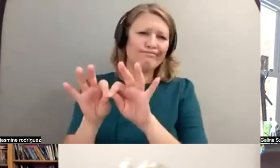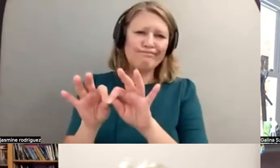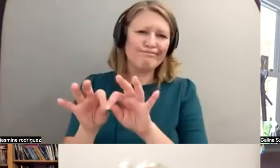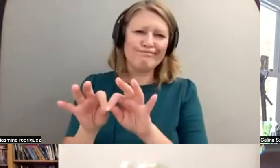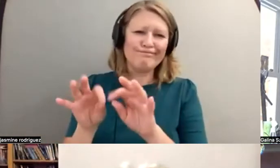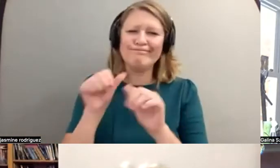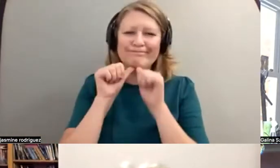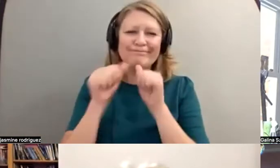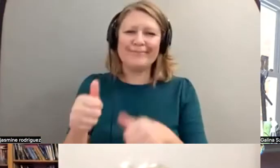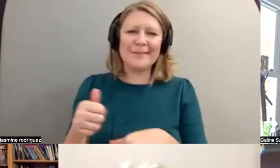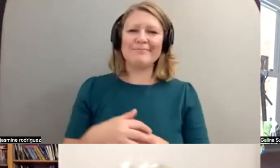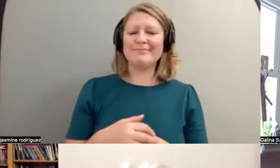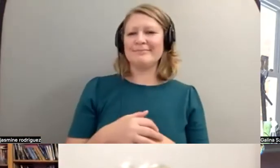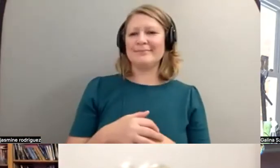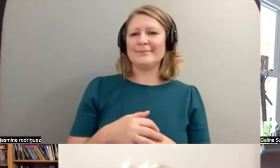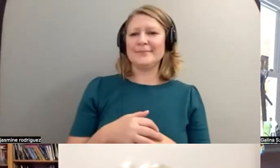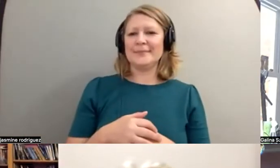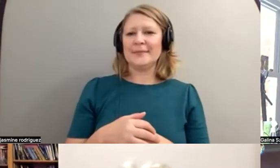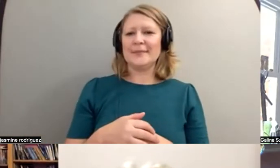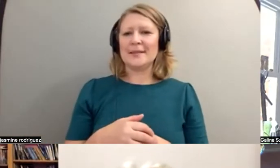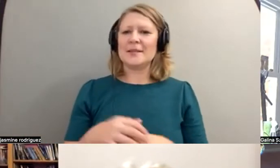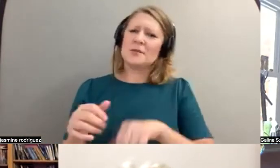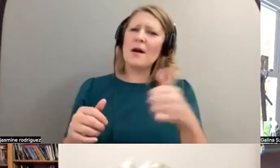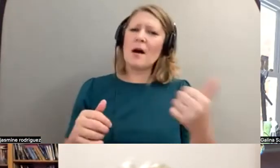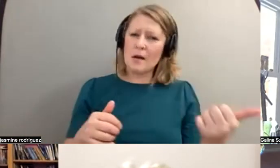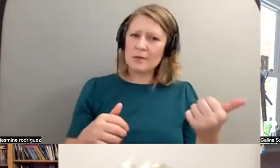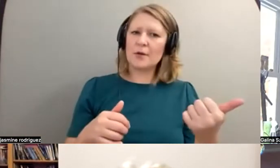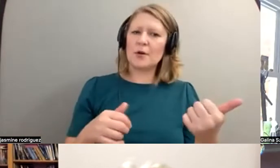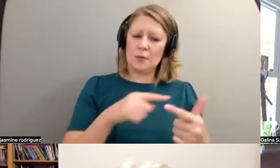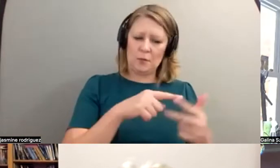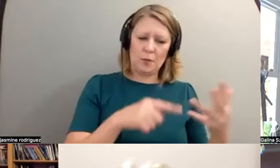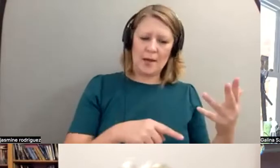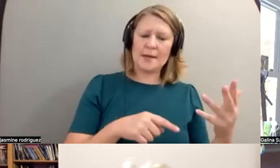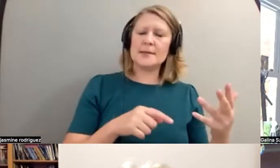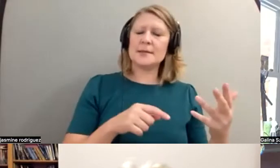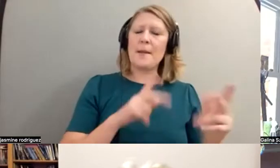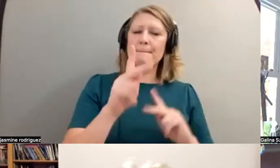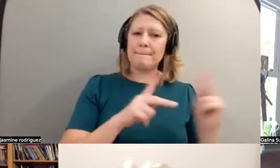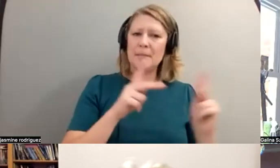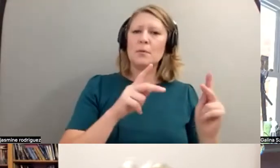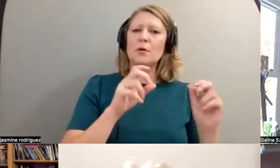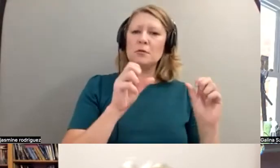how people relate to each other, how people and family, at work,